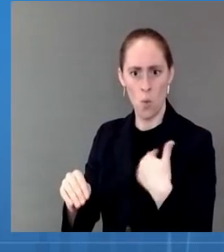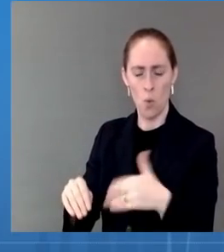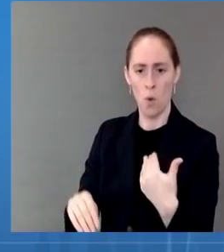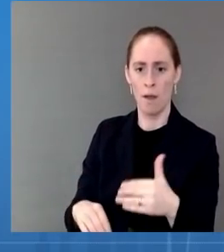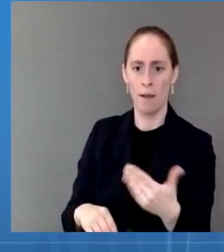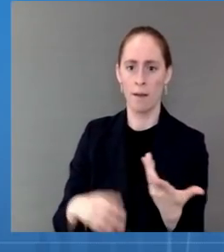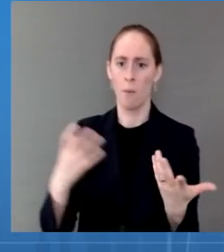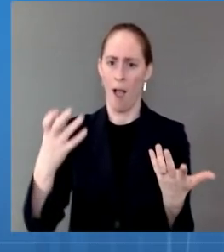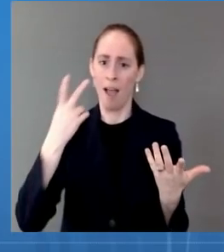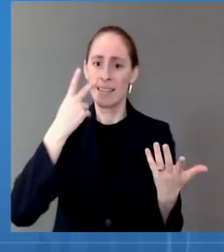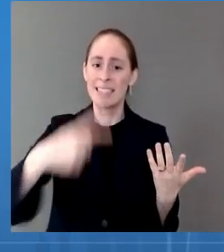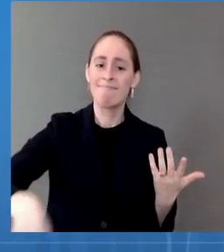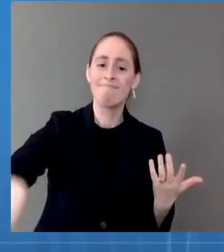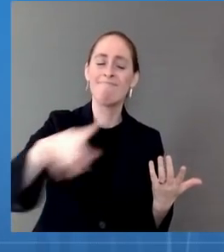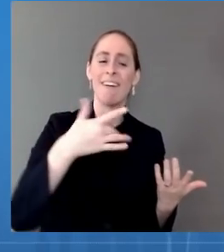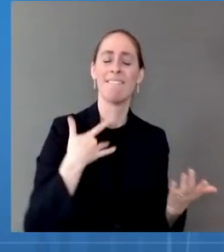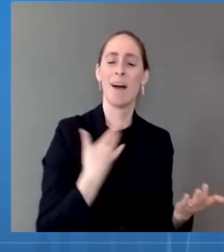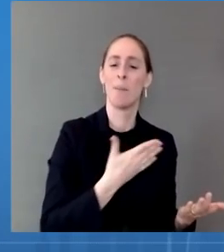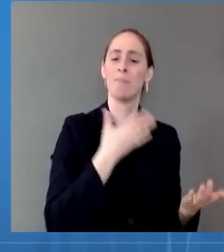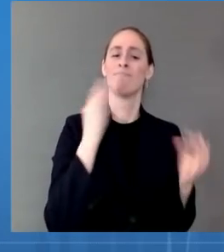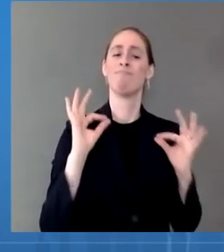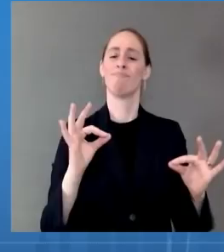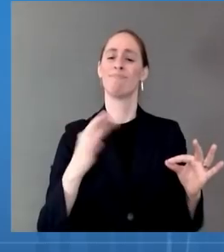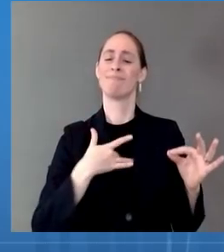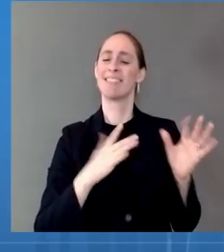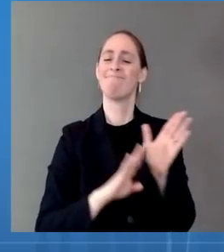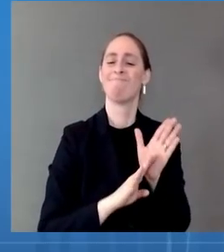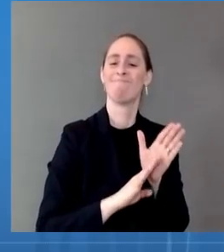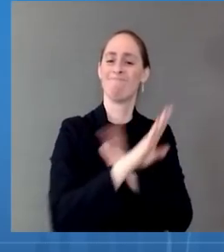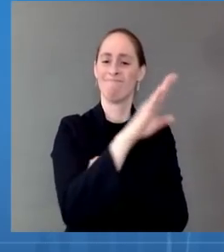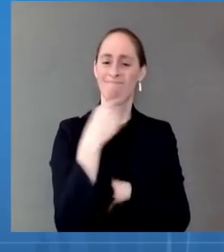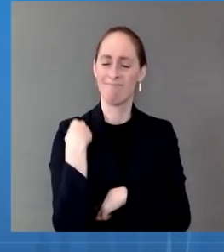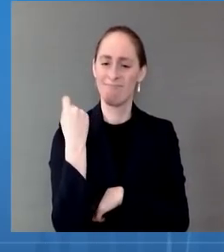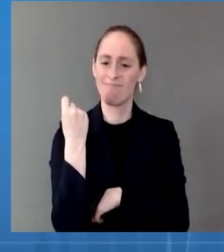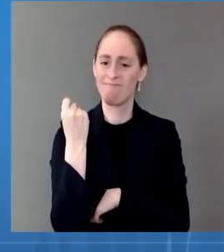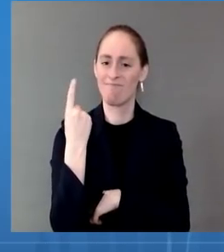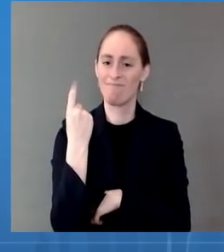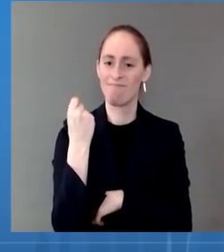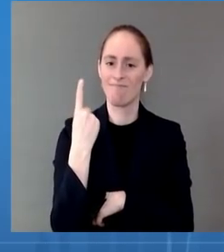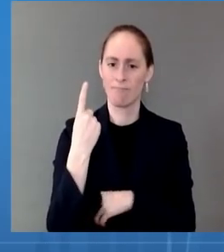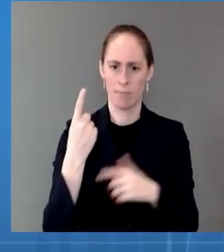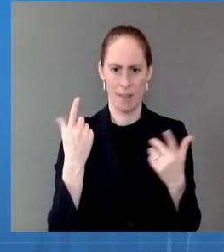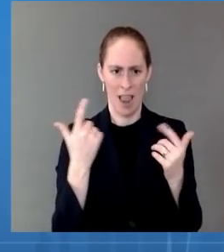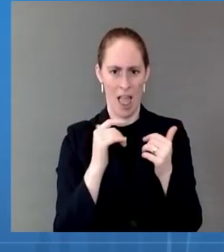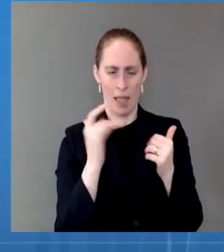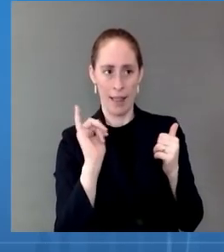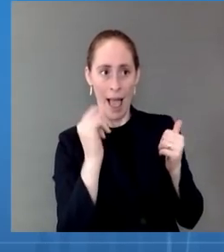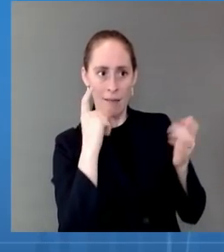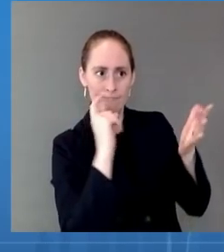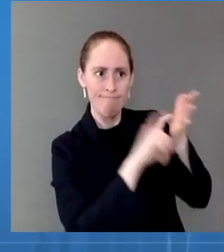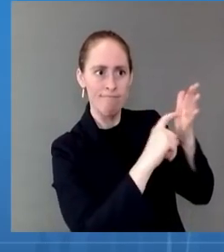that are holding them back. All of this won't happen overnight. Many of the recommendations that we offer in the advisory